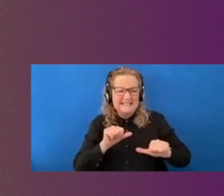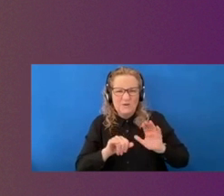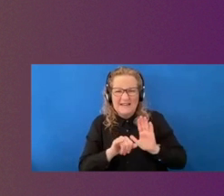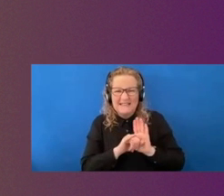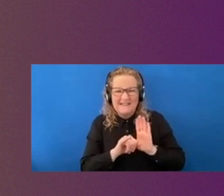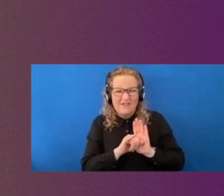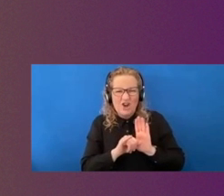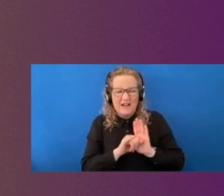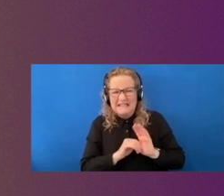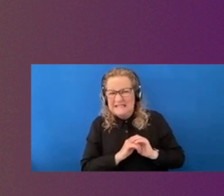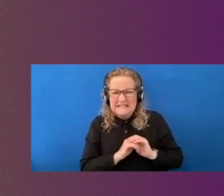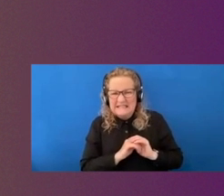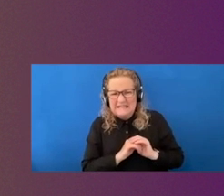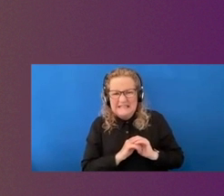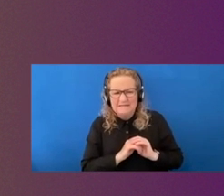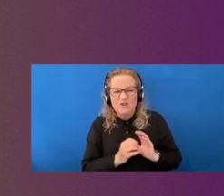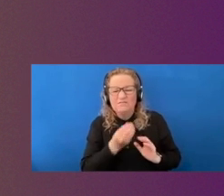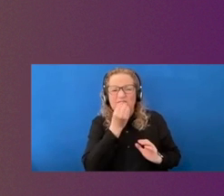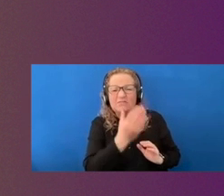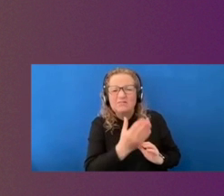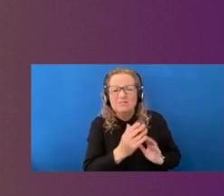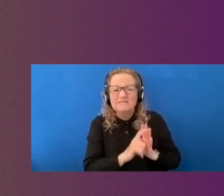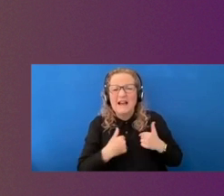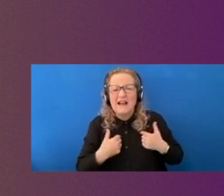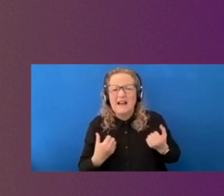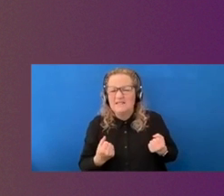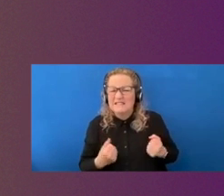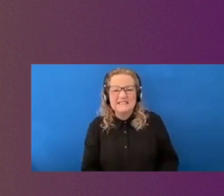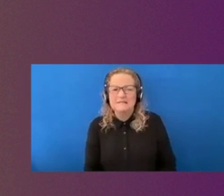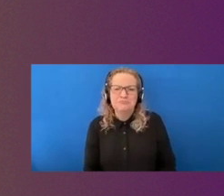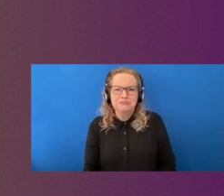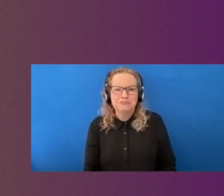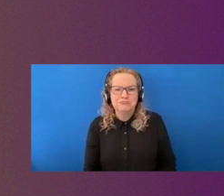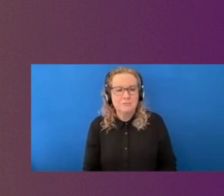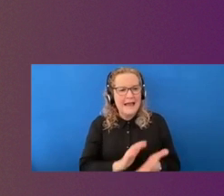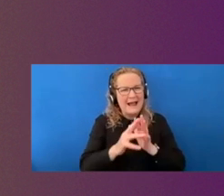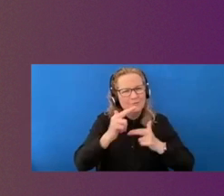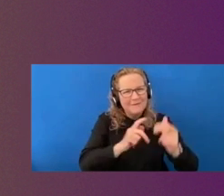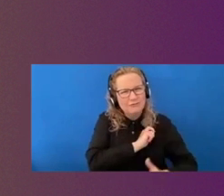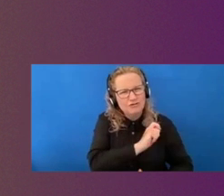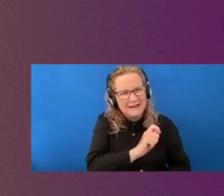we build trust so that people are able to identify and get support i'm going to lob that question